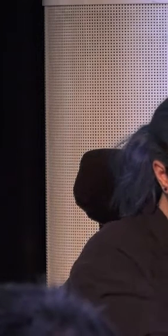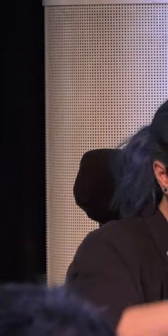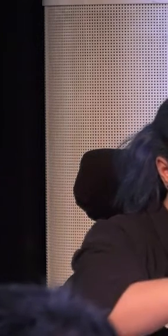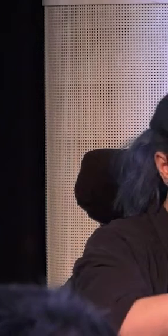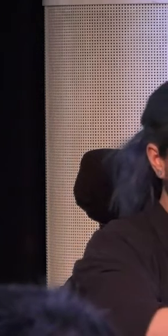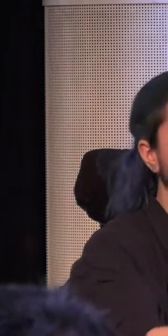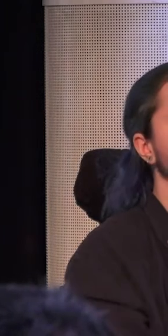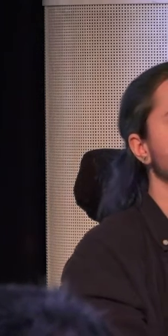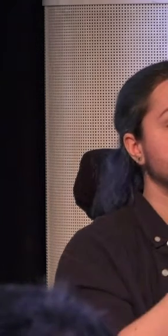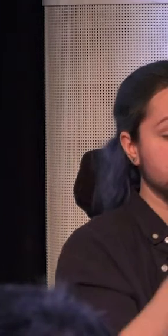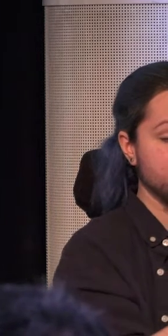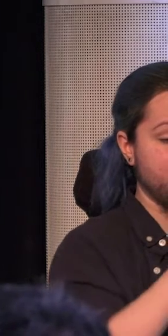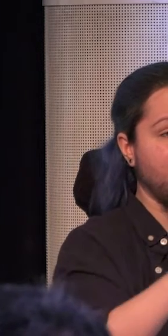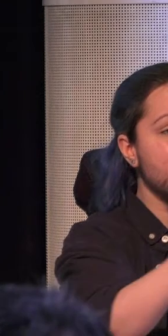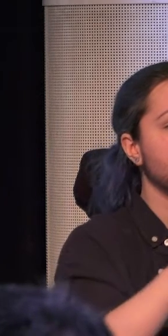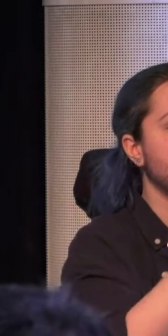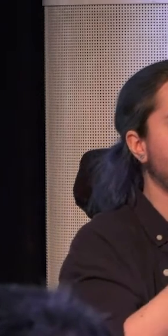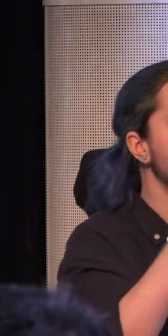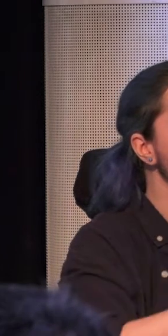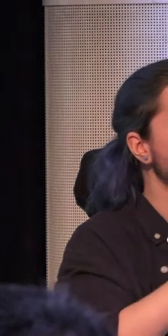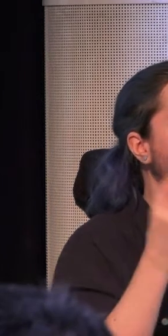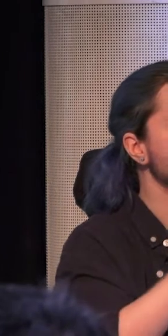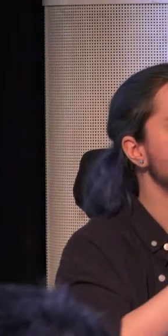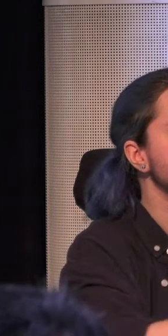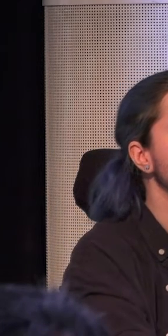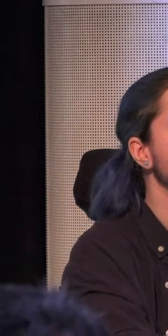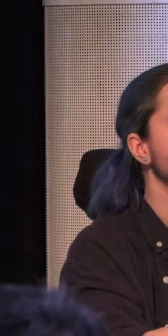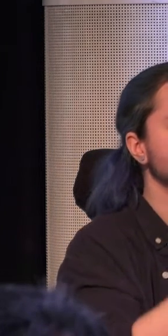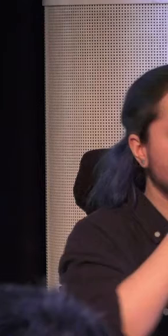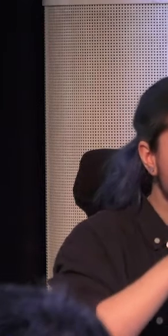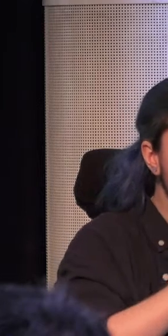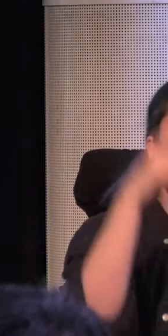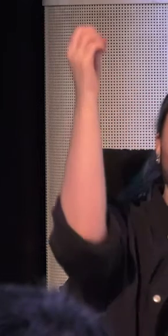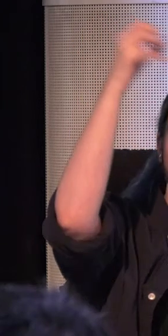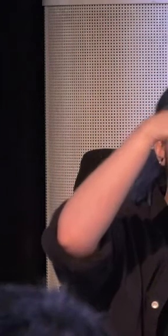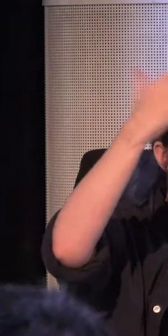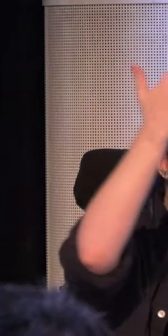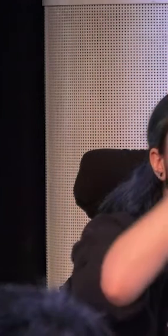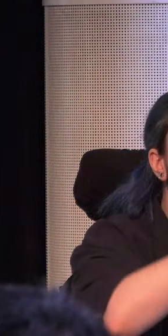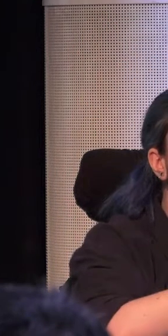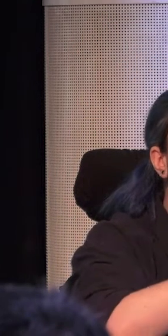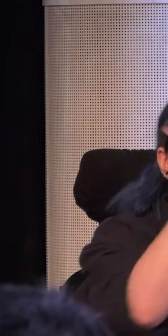Newspaper in a room turned into a science lesson, exploring light, darkness and brevity.